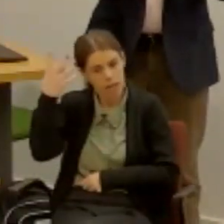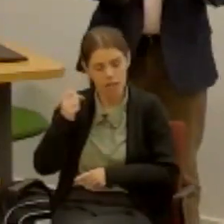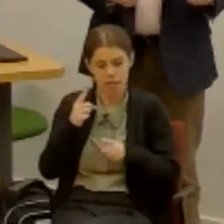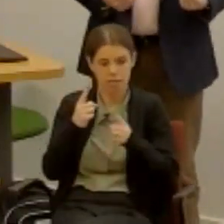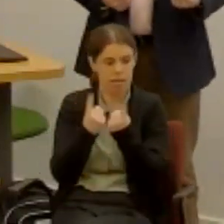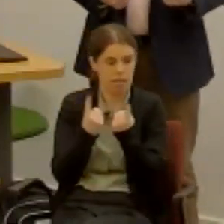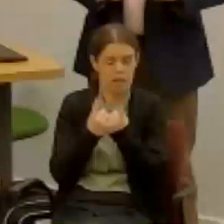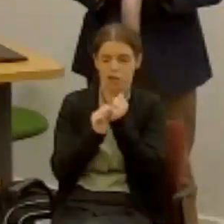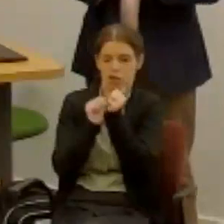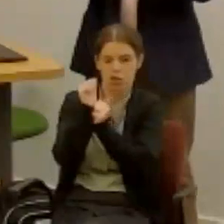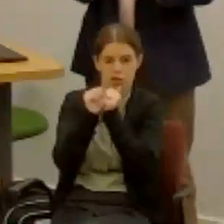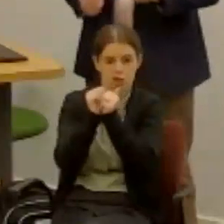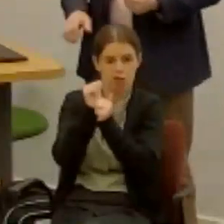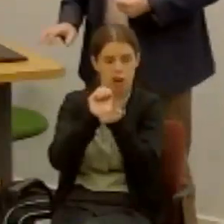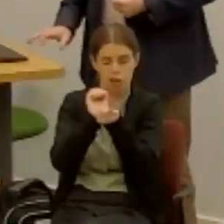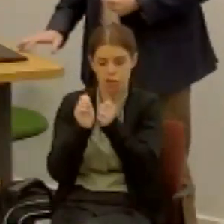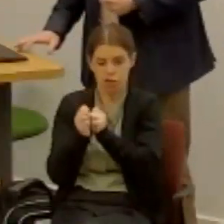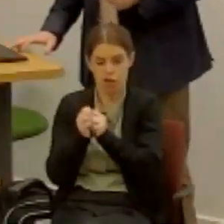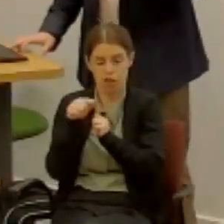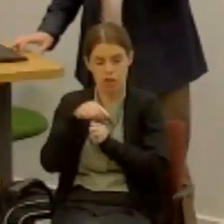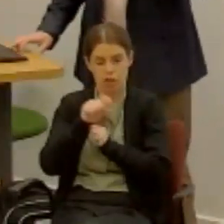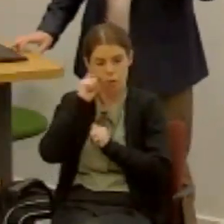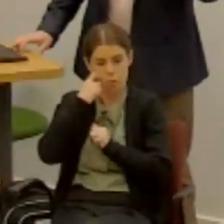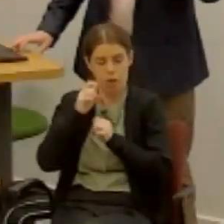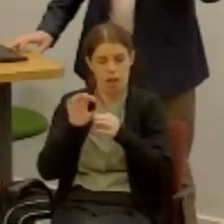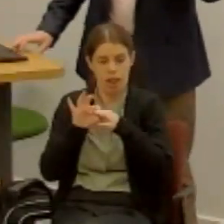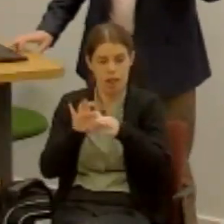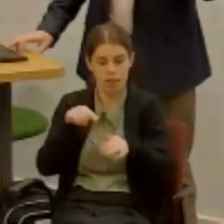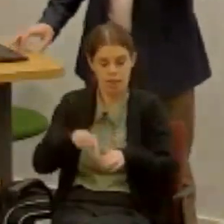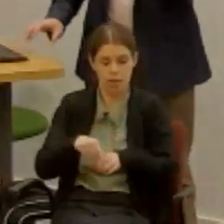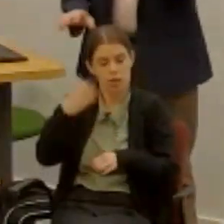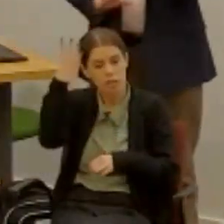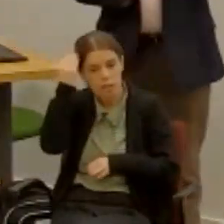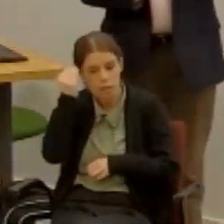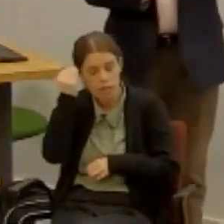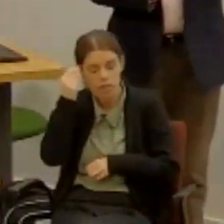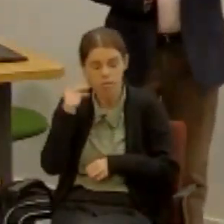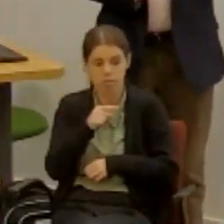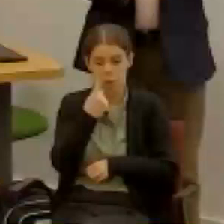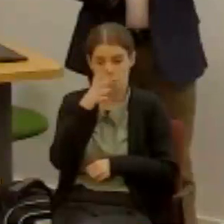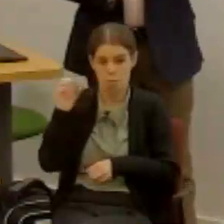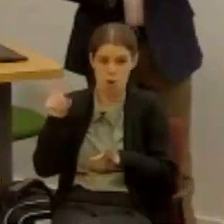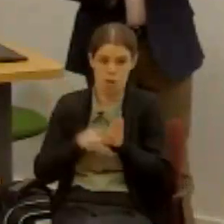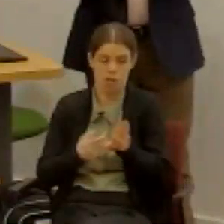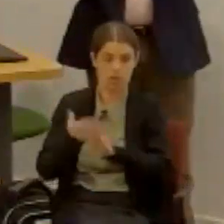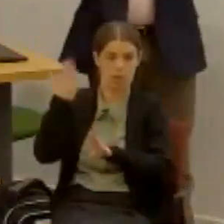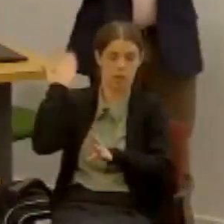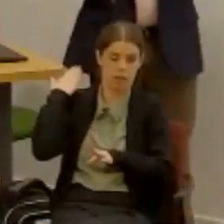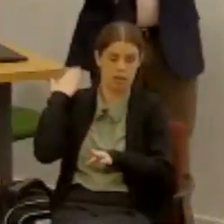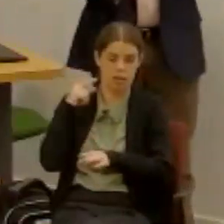changes in the brain which are leading to this condition. That was over a hundred years ago. This like now it's populated with all the drugs.